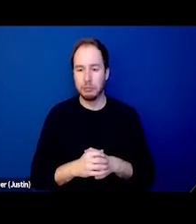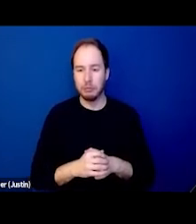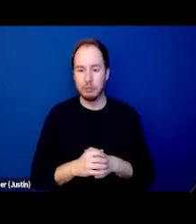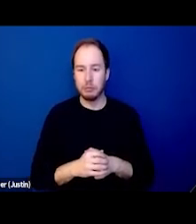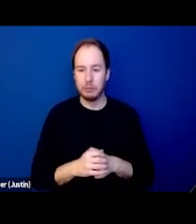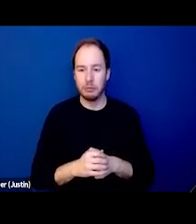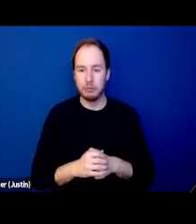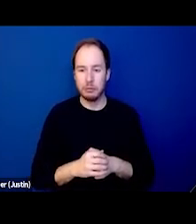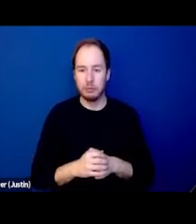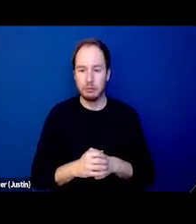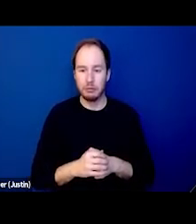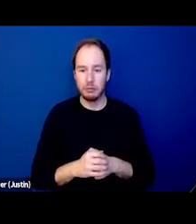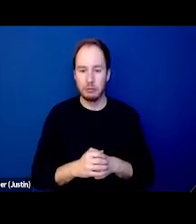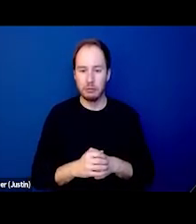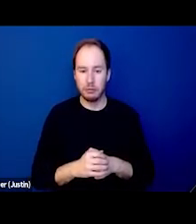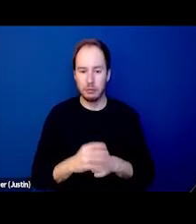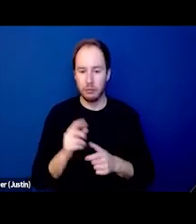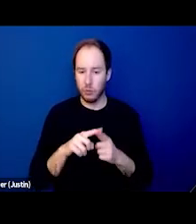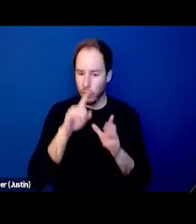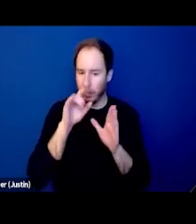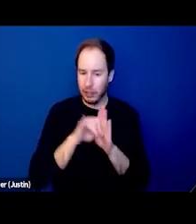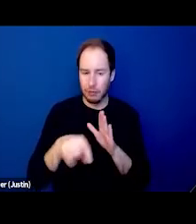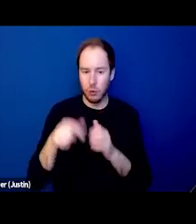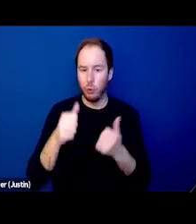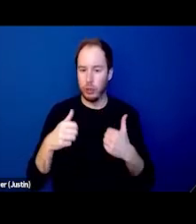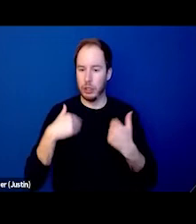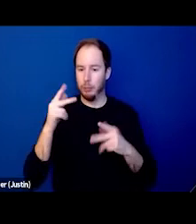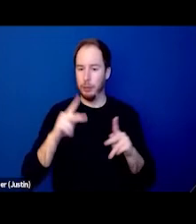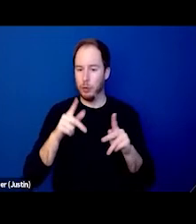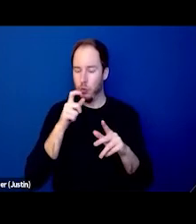And then identify and use trusted members of the community to deliver those messages.